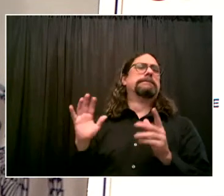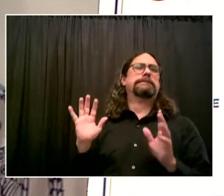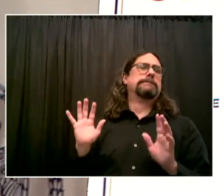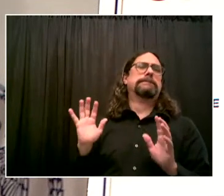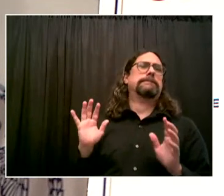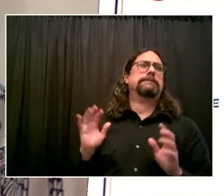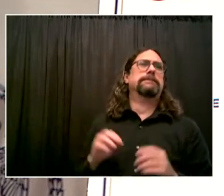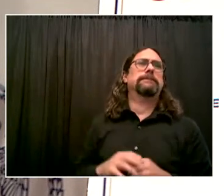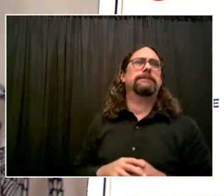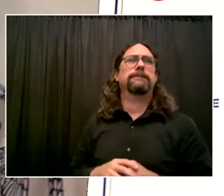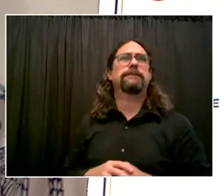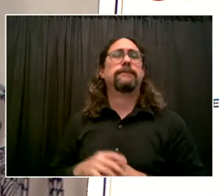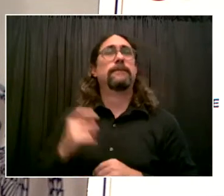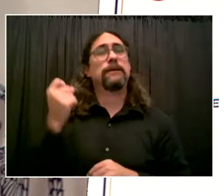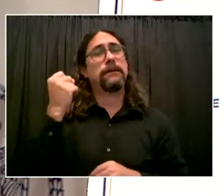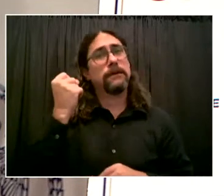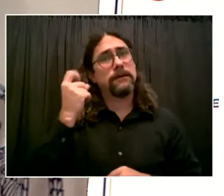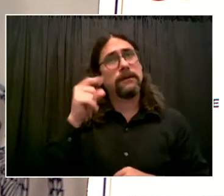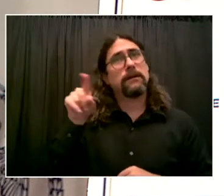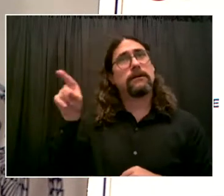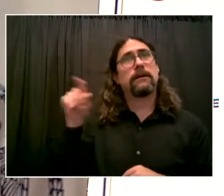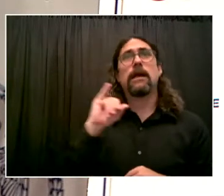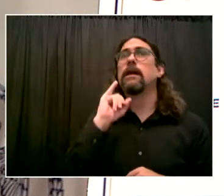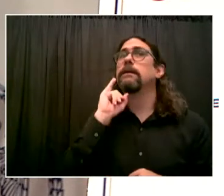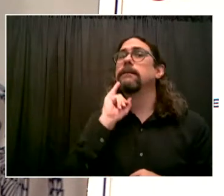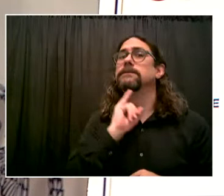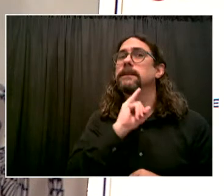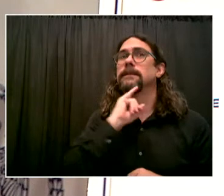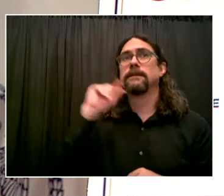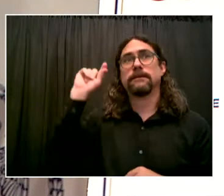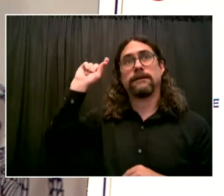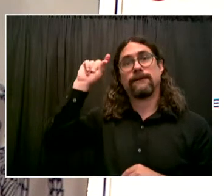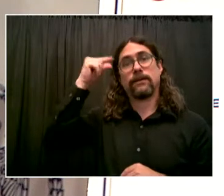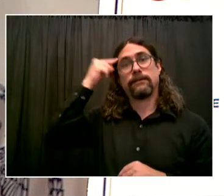AS HE AND REALLY GOVERNMENT IS IT IS A DIFFERENT GOVERNMENT AND A POTENTIAL FOR A DIFFERENT PATH